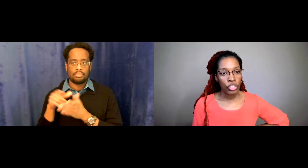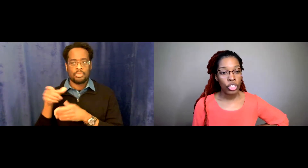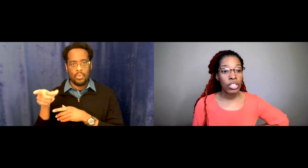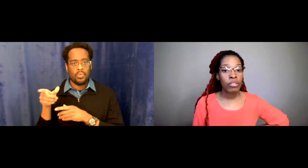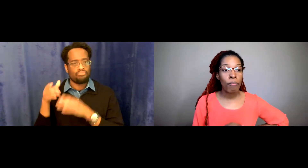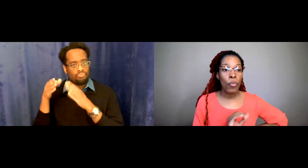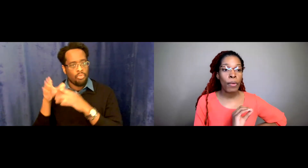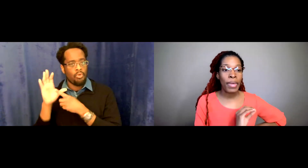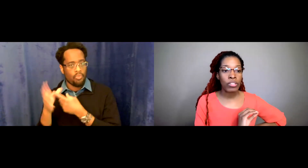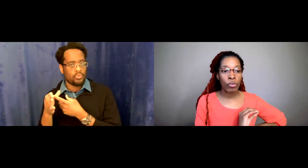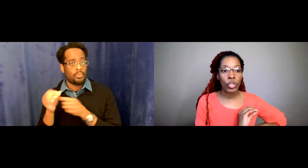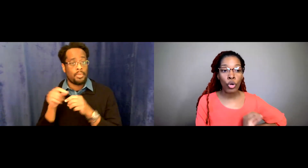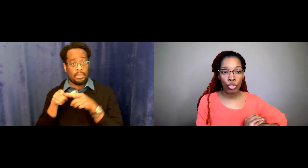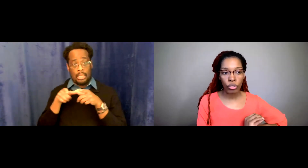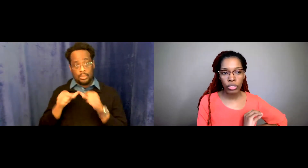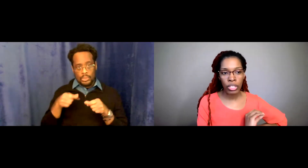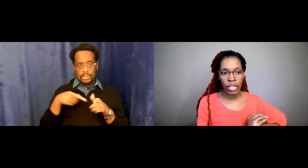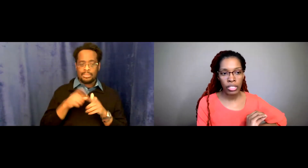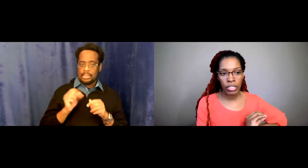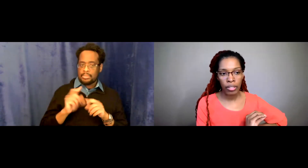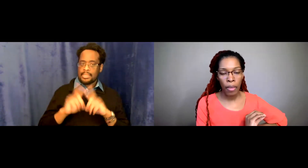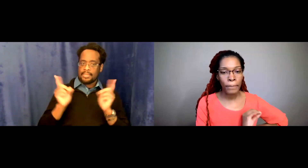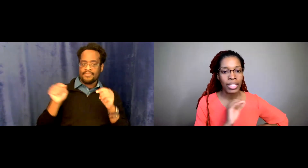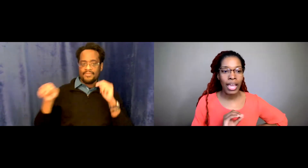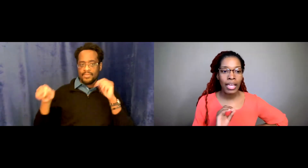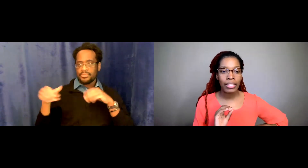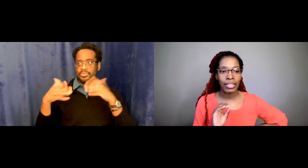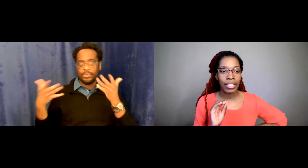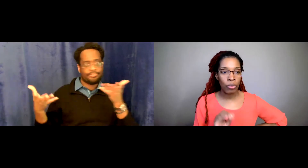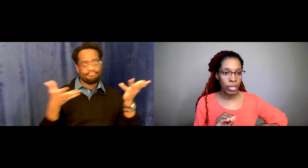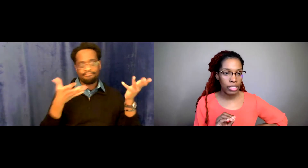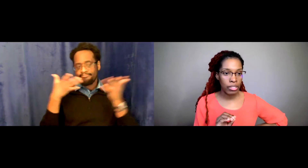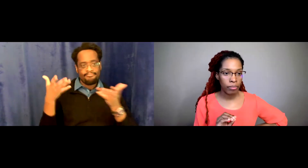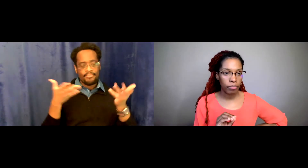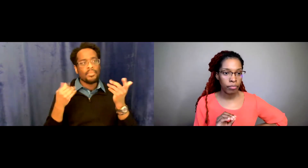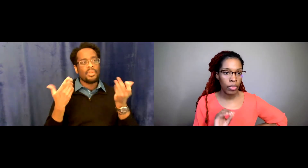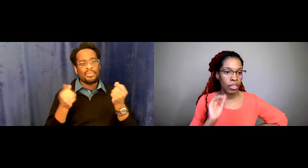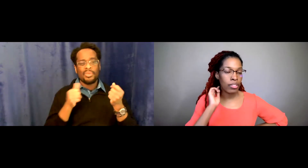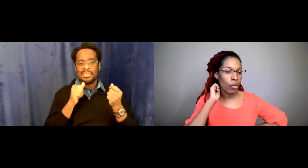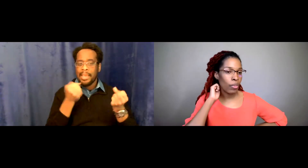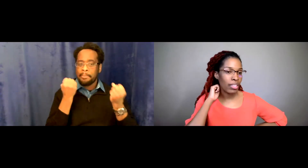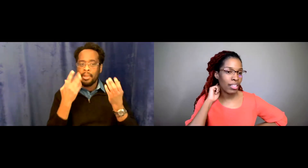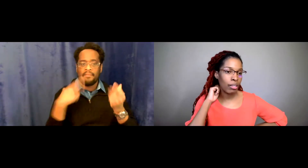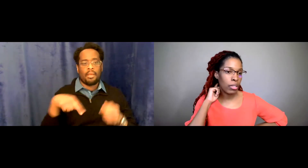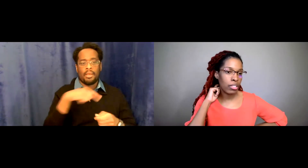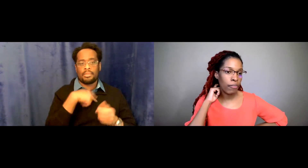she's more based on cultural studies but not linguists so that's a little bit different